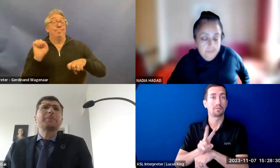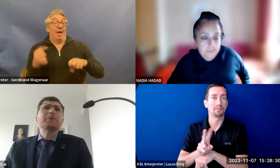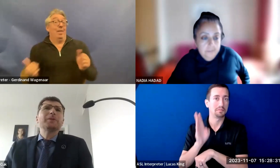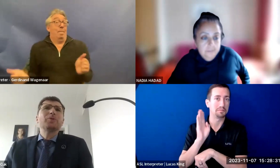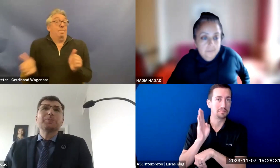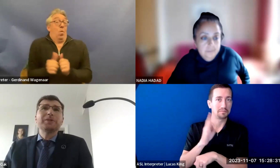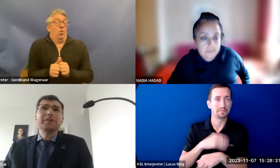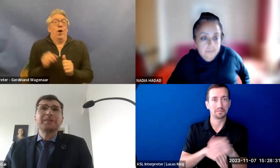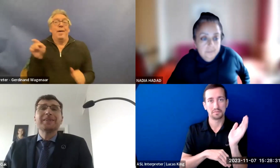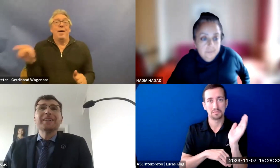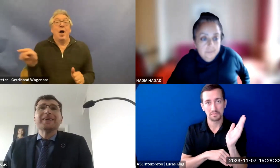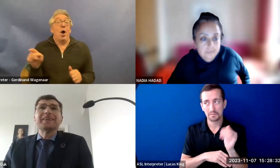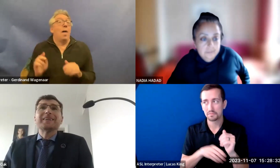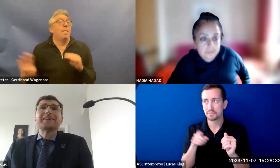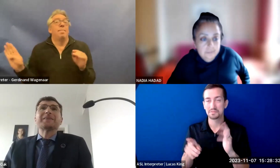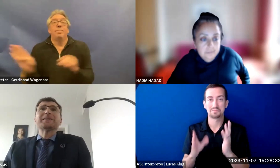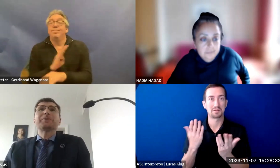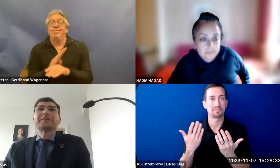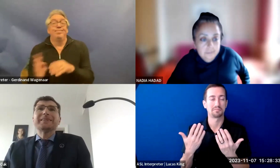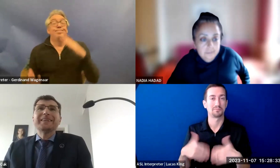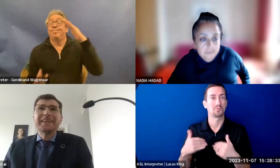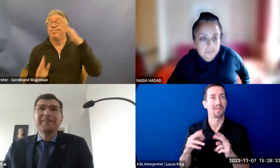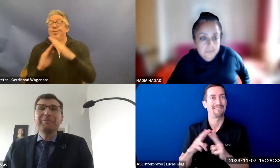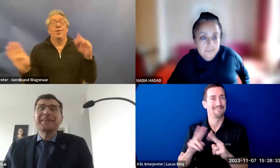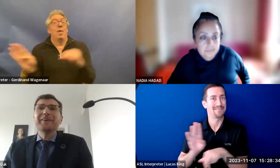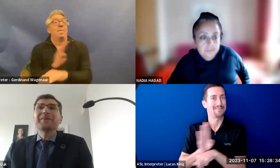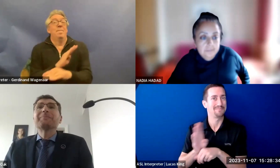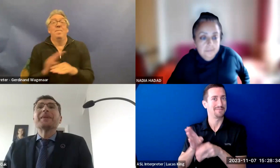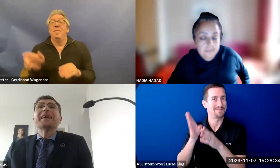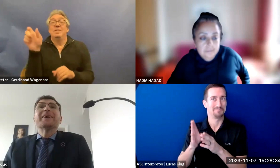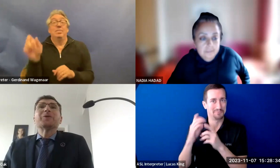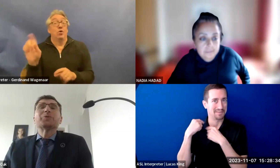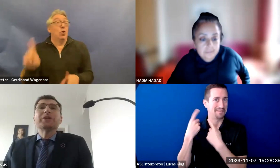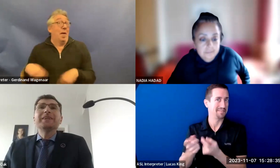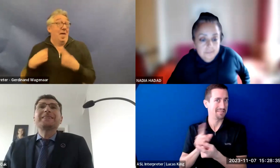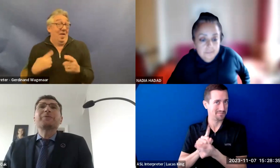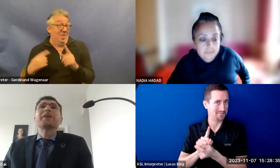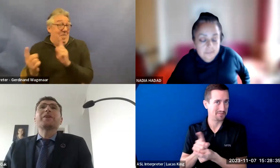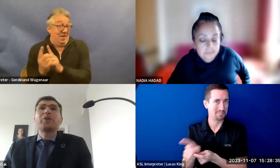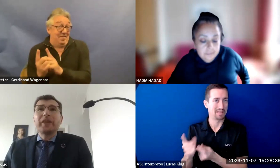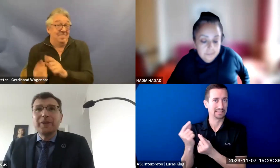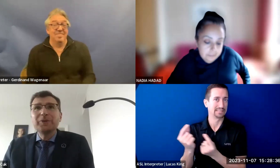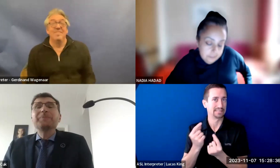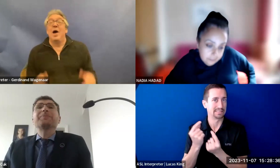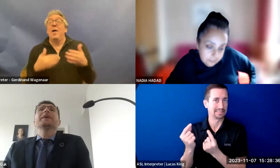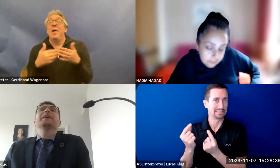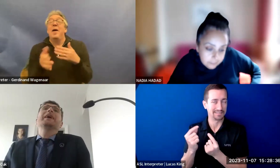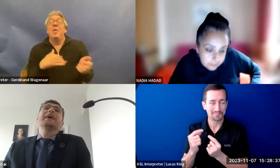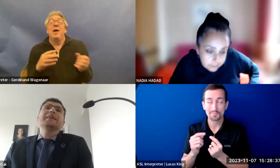She is probably the busiest person that I have ever met. With this, I would like to thank you